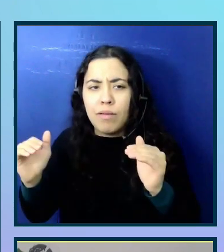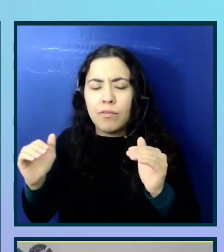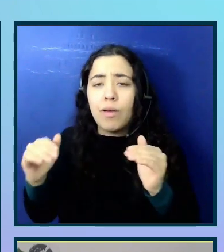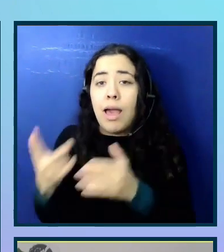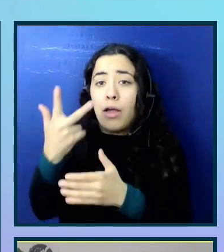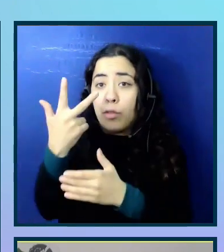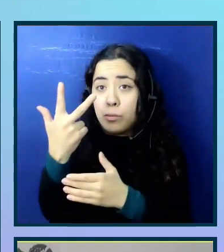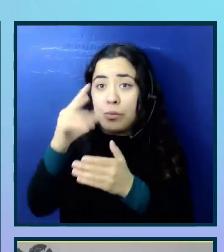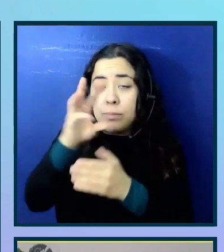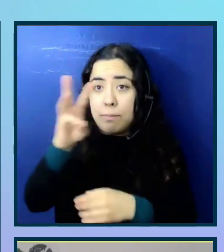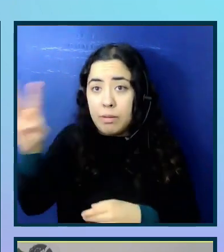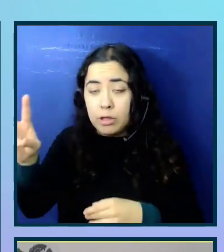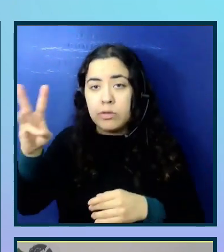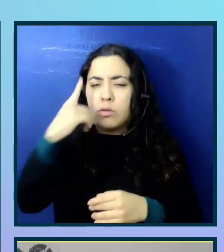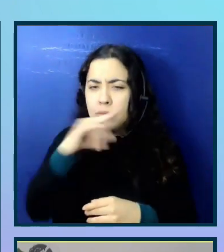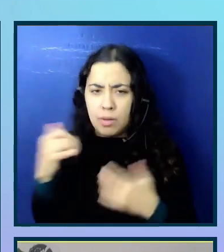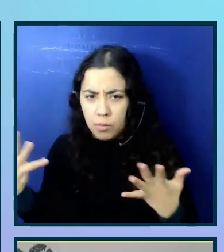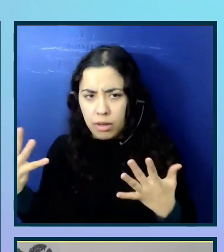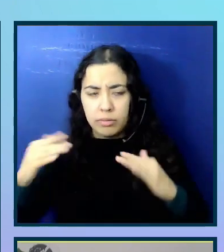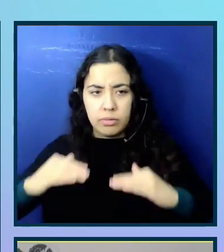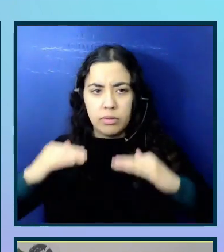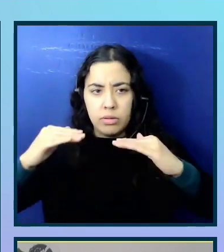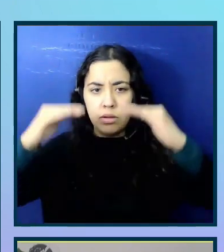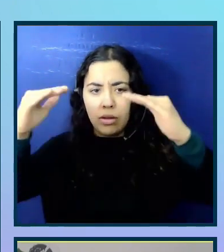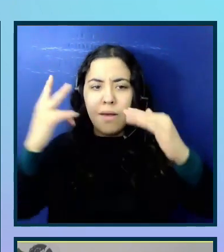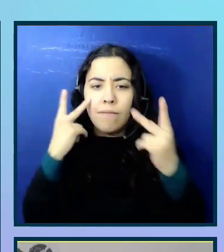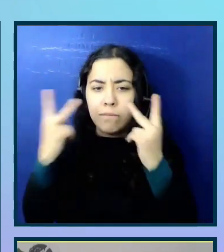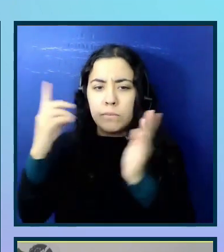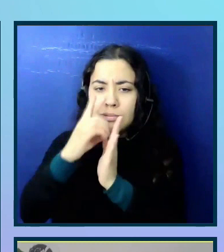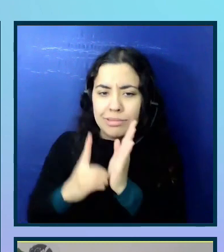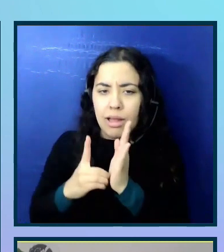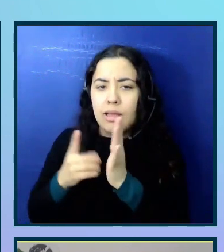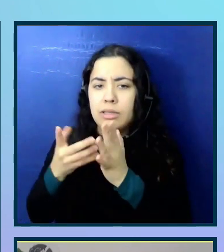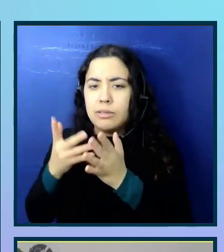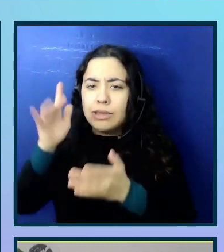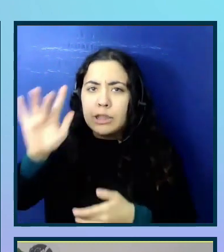visual design interaction, way finding and enhance content and mock-up